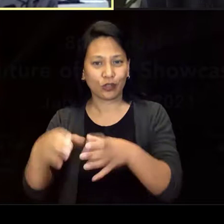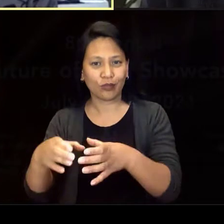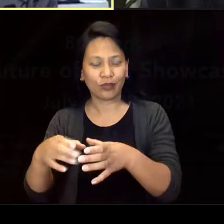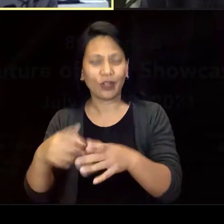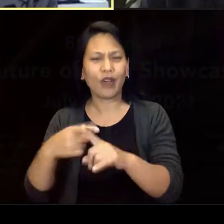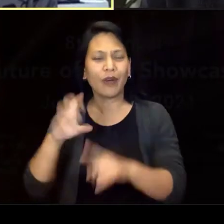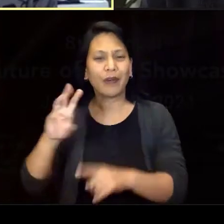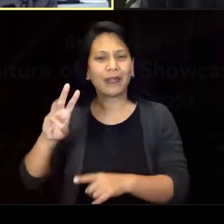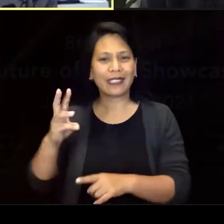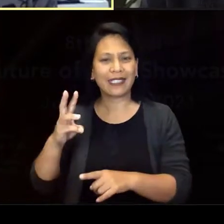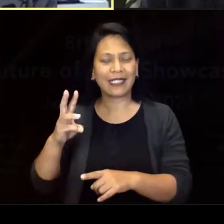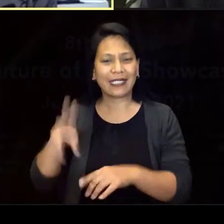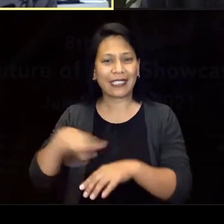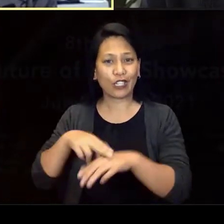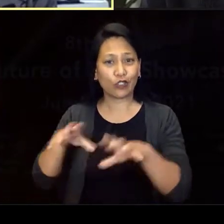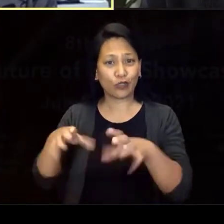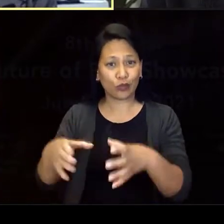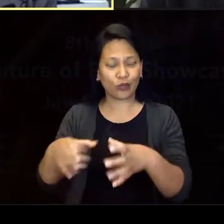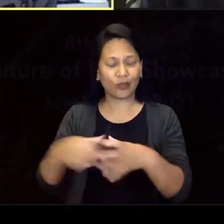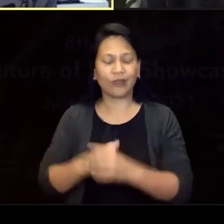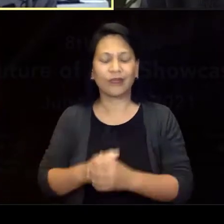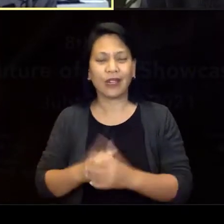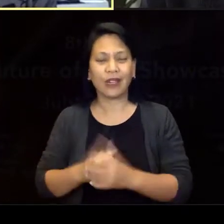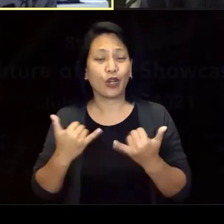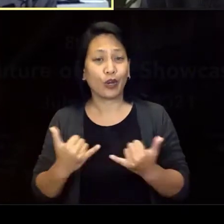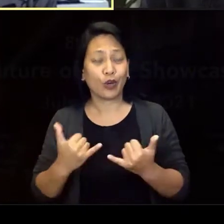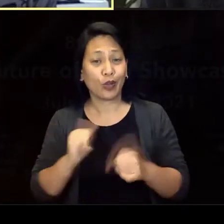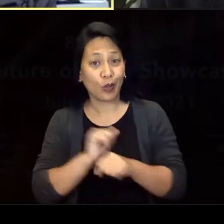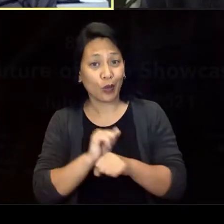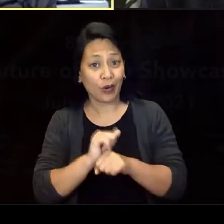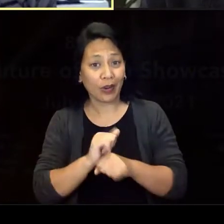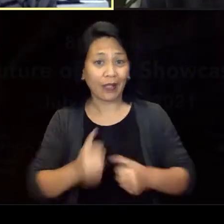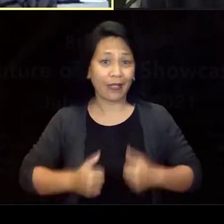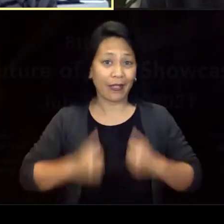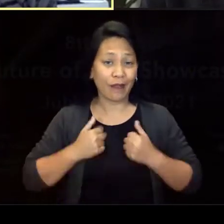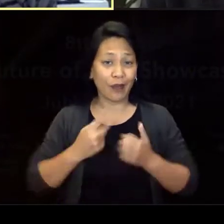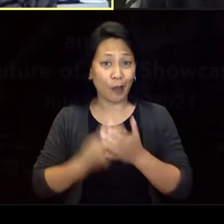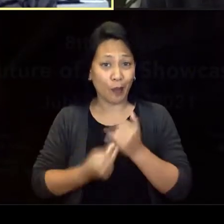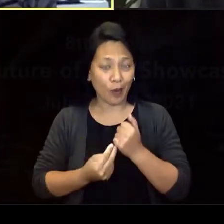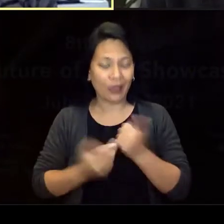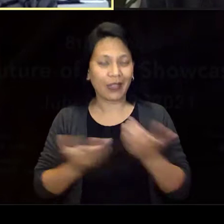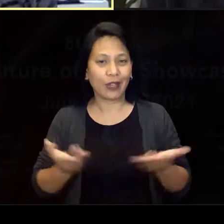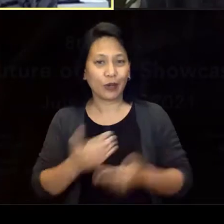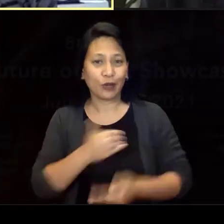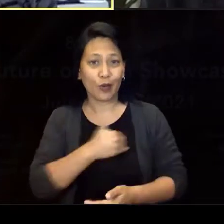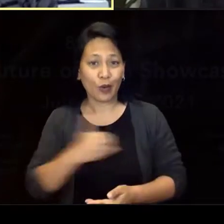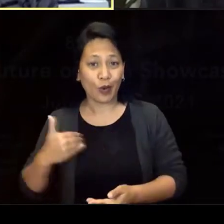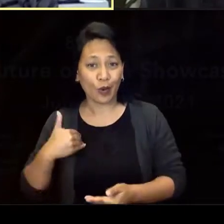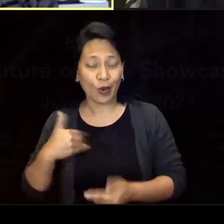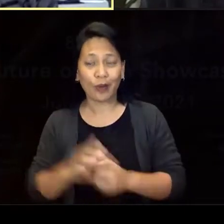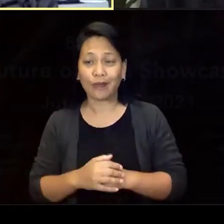And, currently working in, living in Toronto and, yeah, I'm a professional makeup artist.